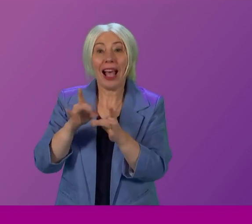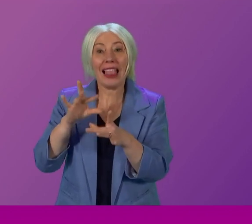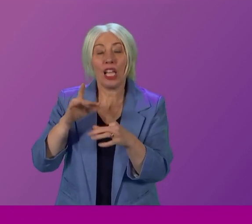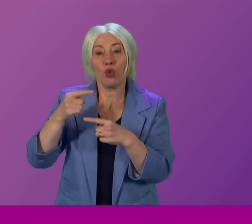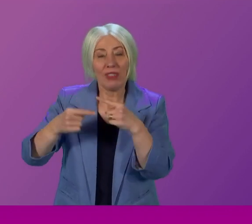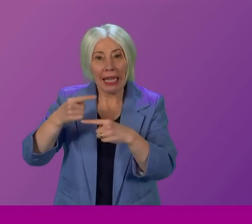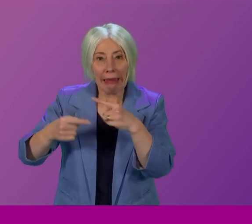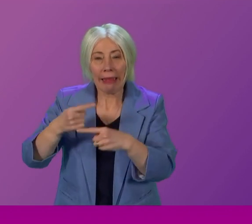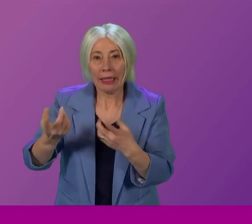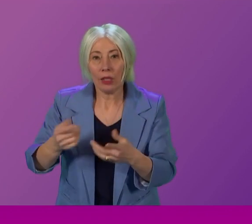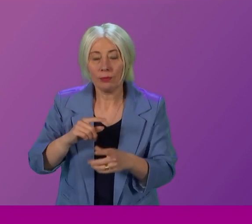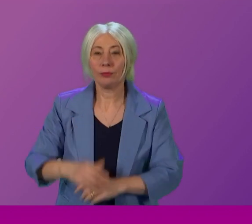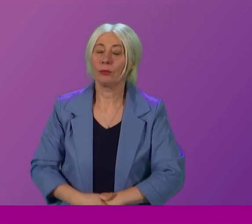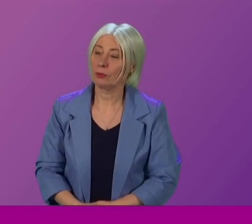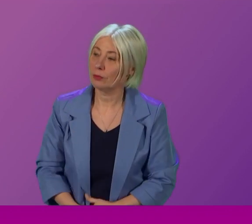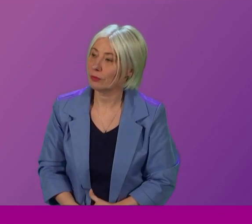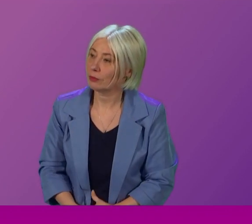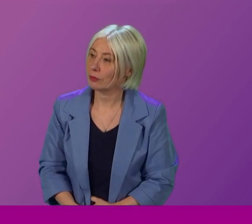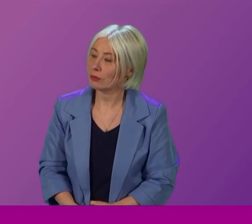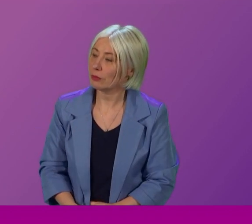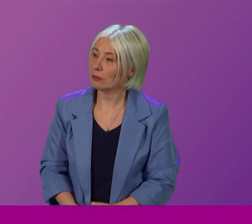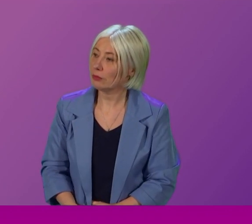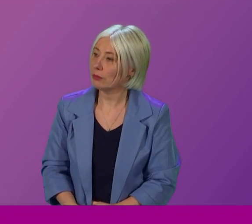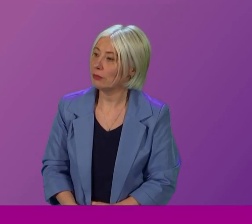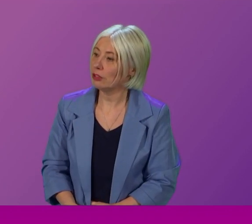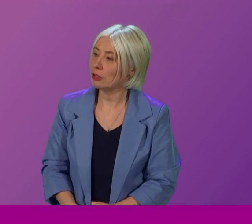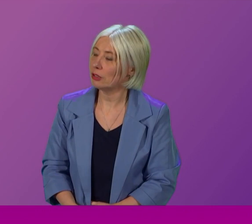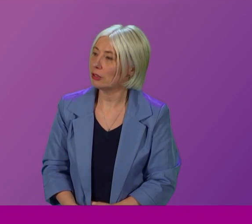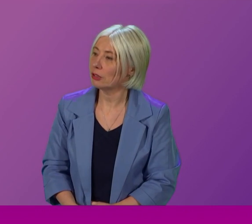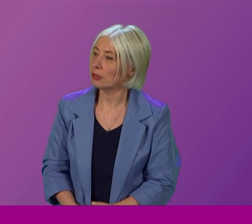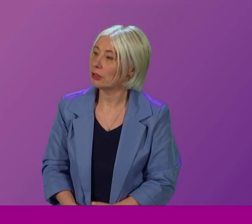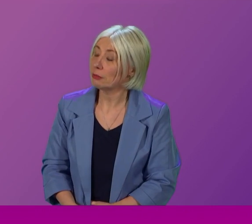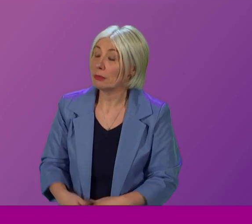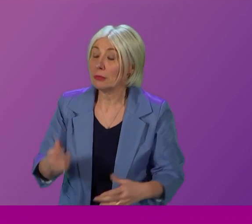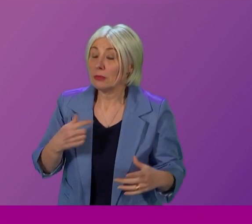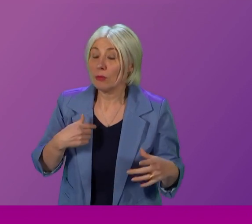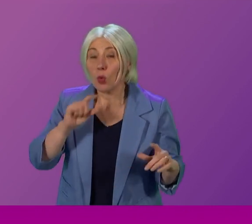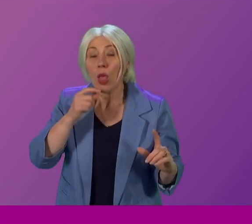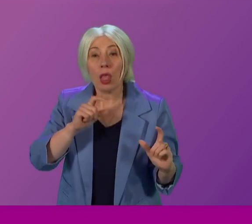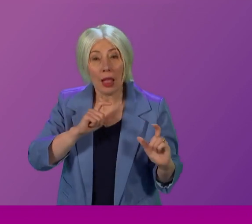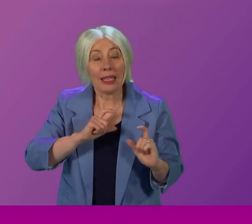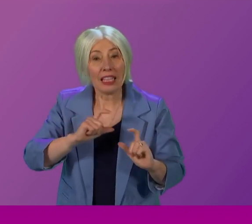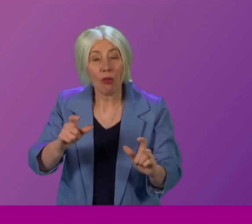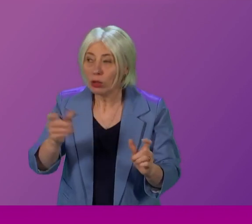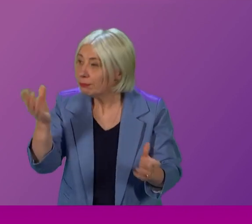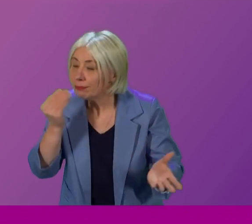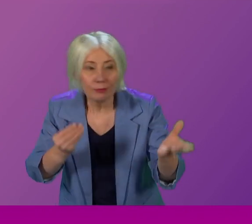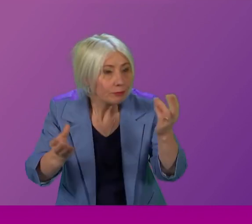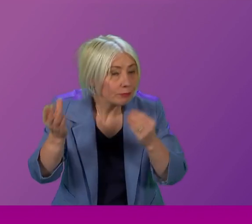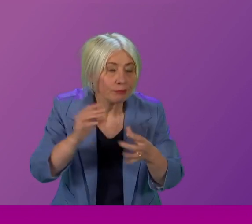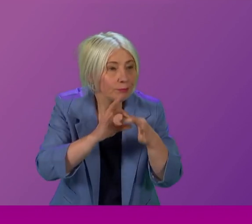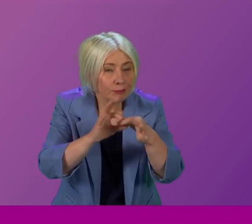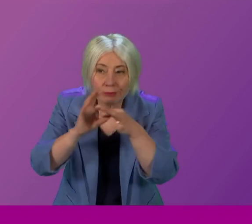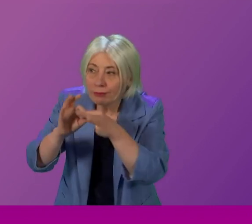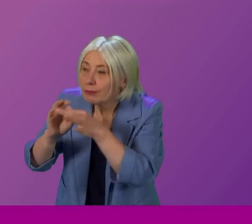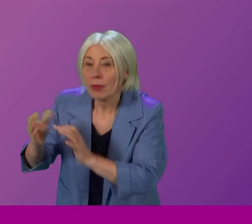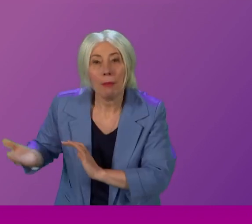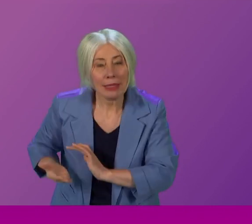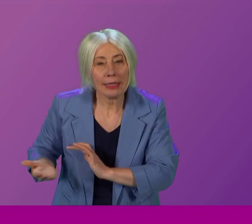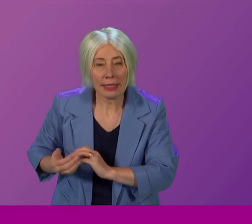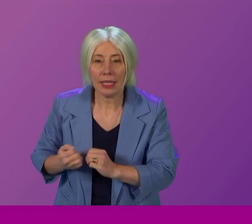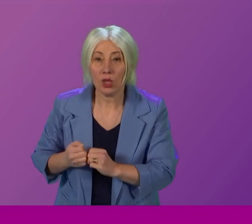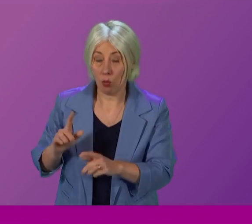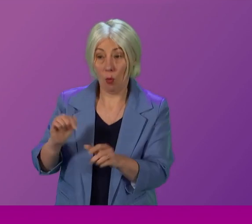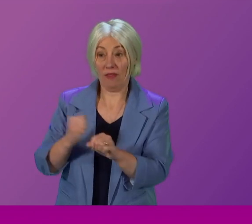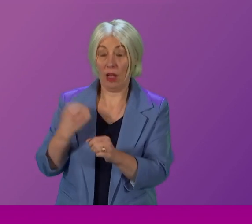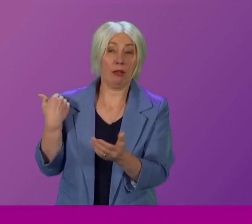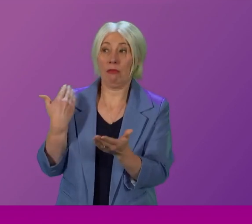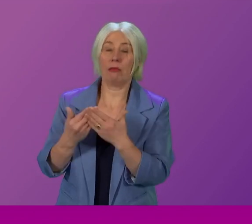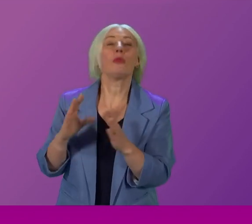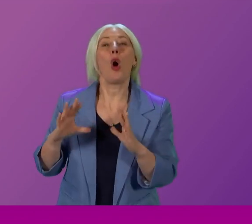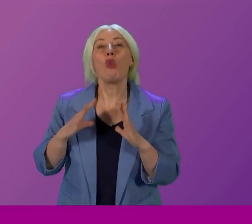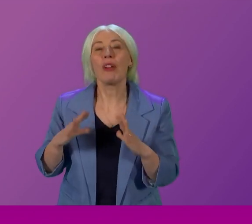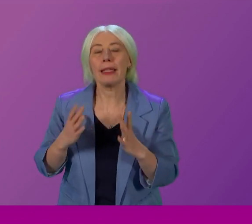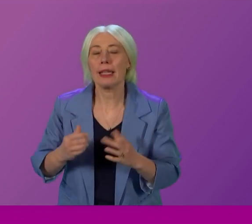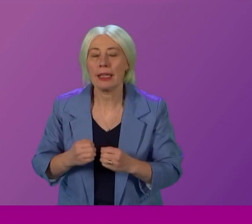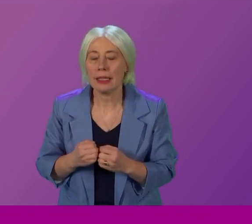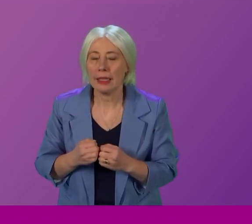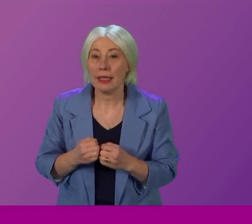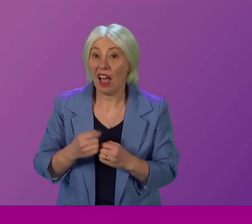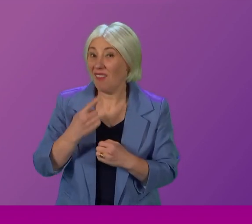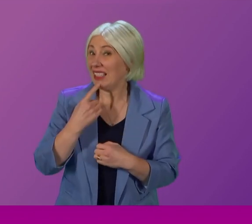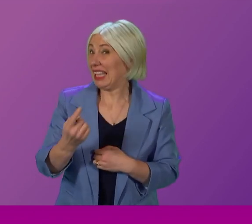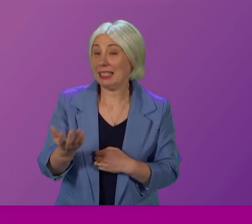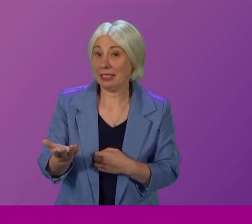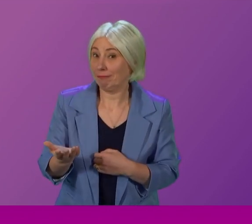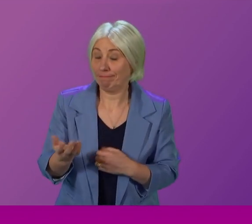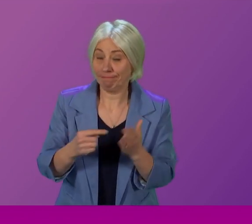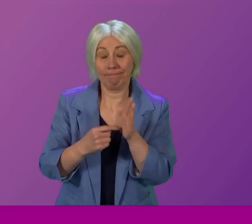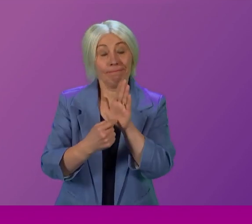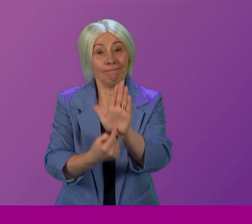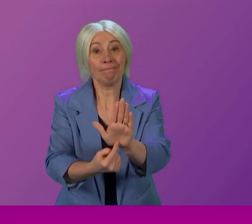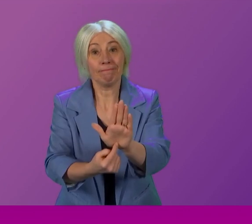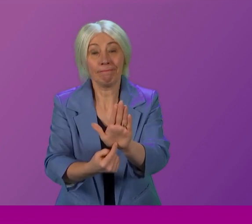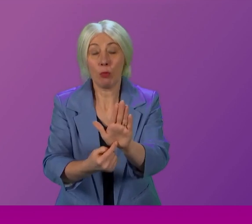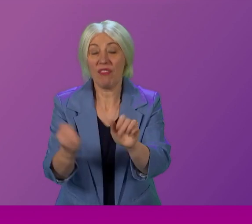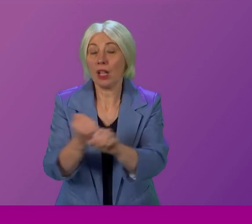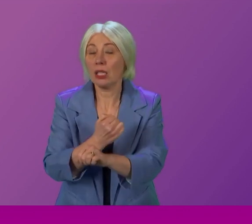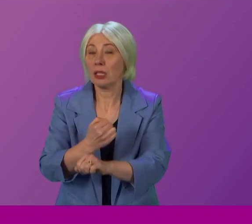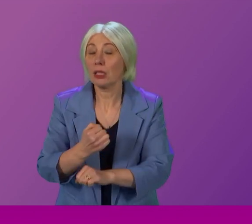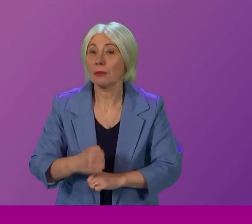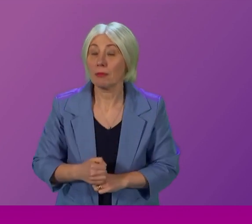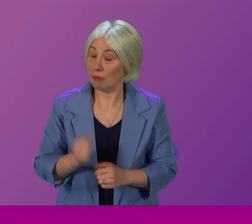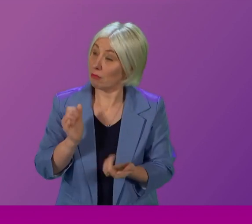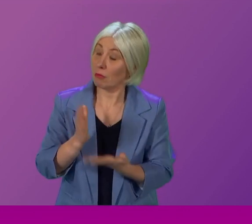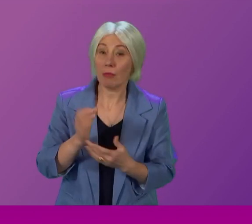We will continue to listen to and engage with businesses. It is important to say